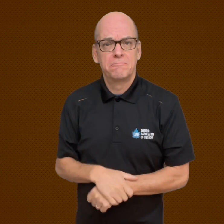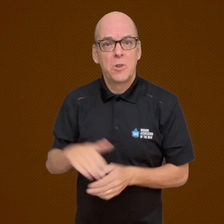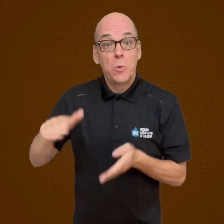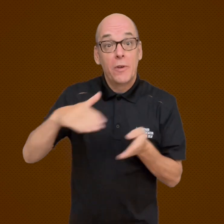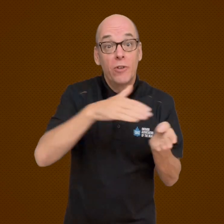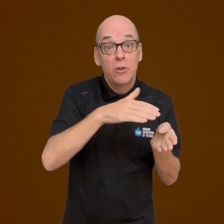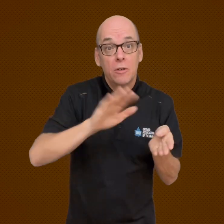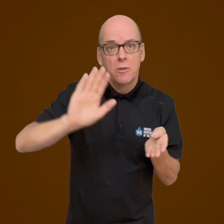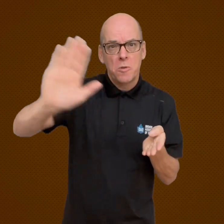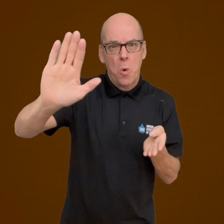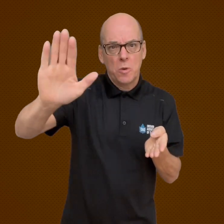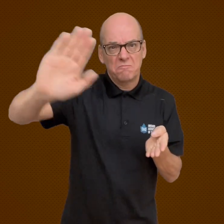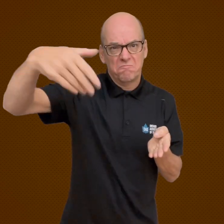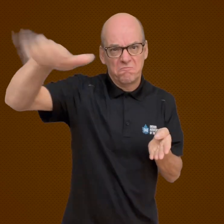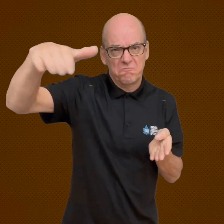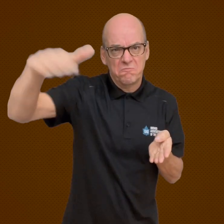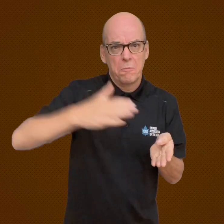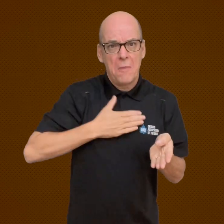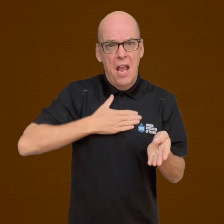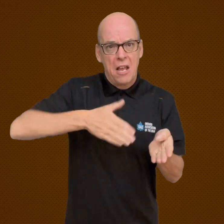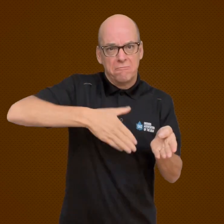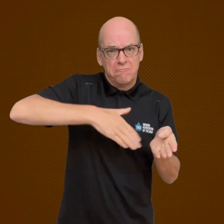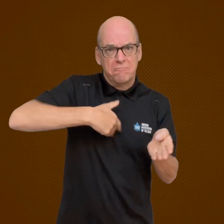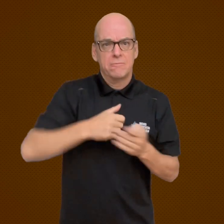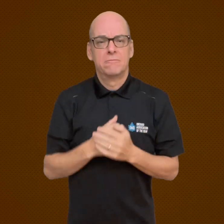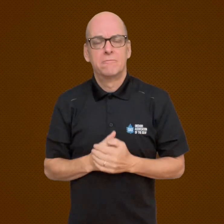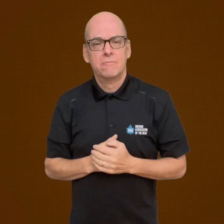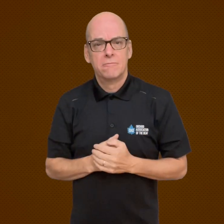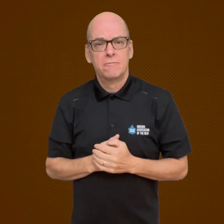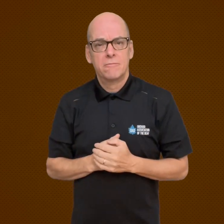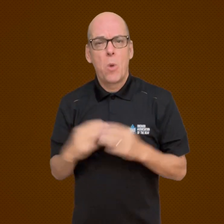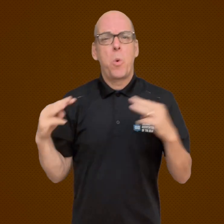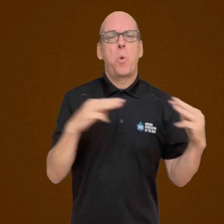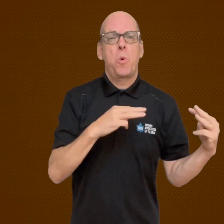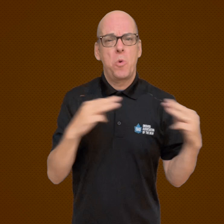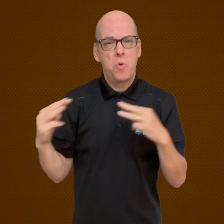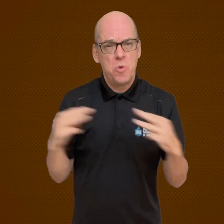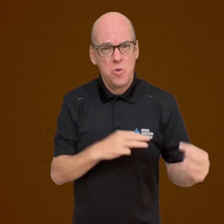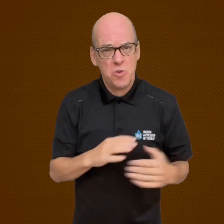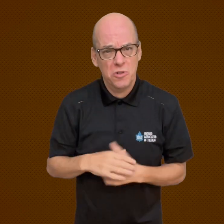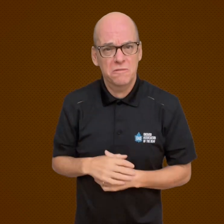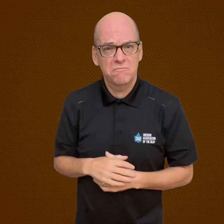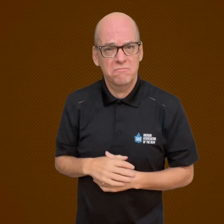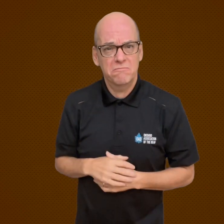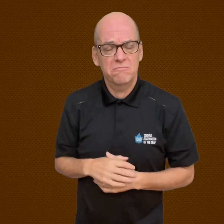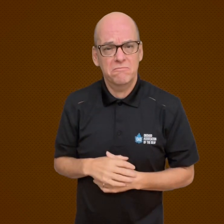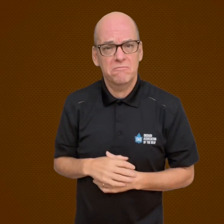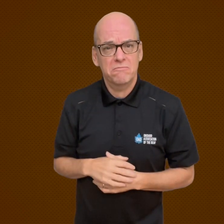They set up boundaries and then wars happened because they wanted possession of the land.